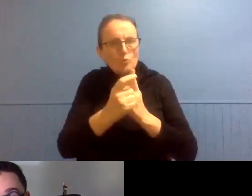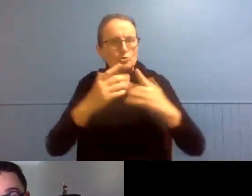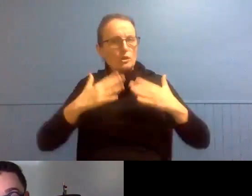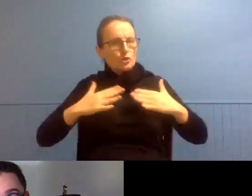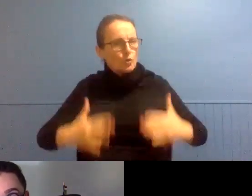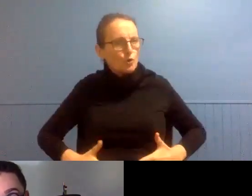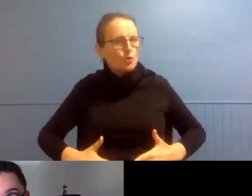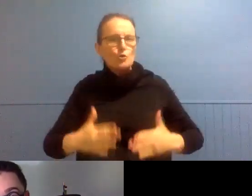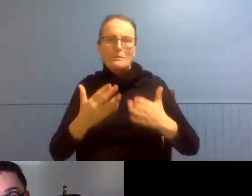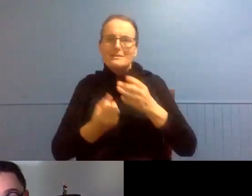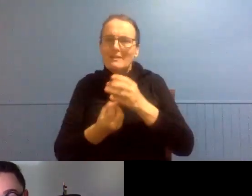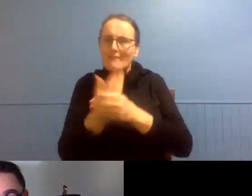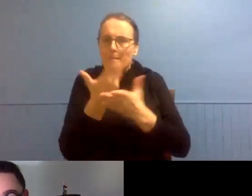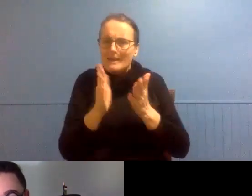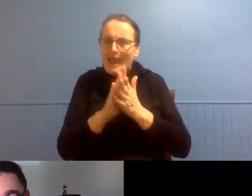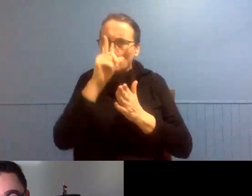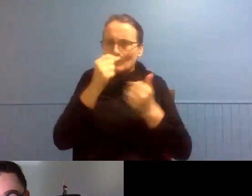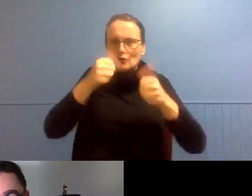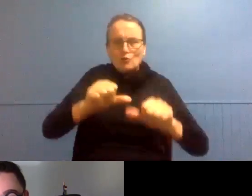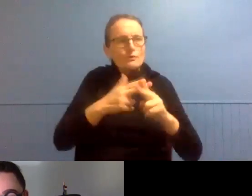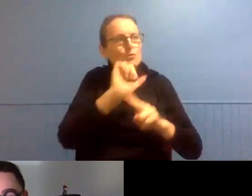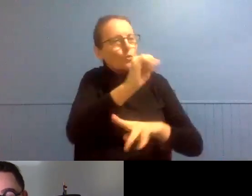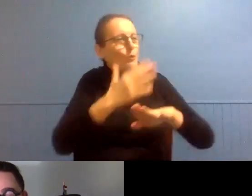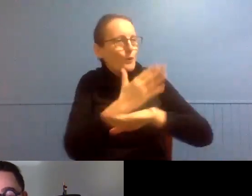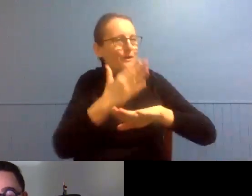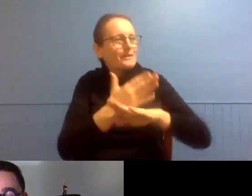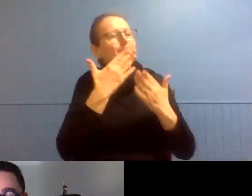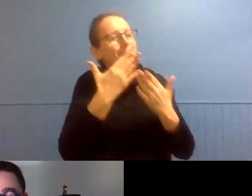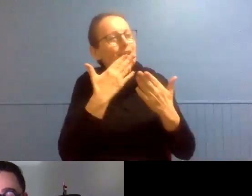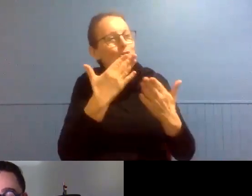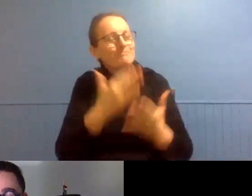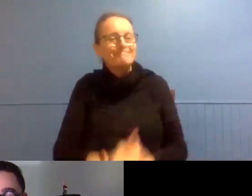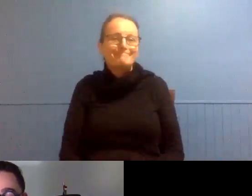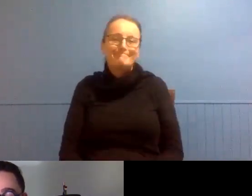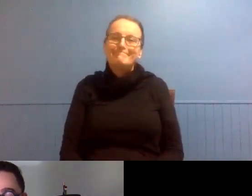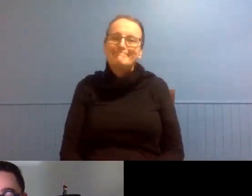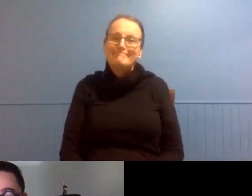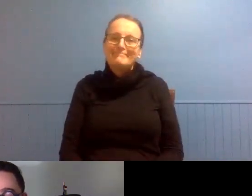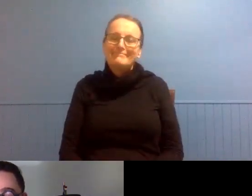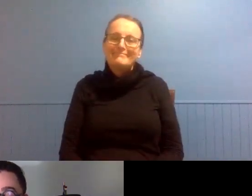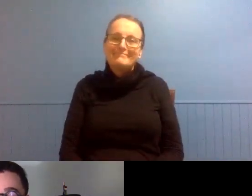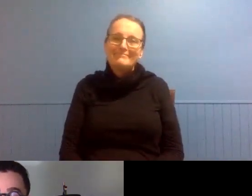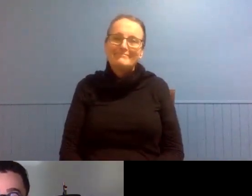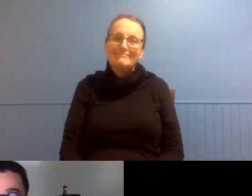We're very deeply grateful. MARK Thanks. If anyone has any